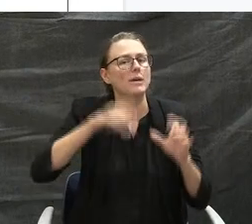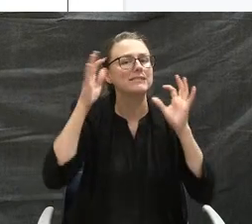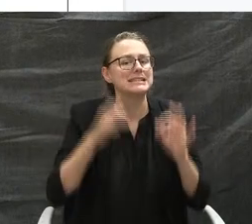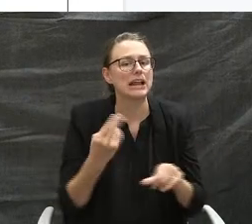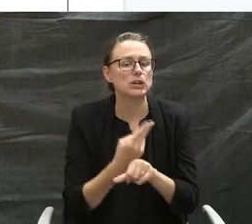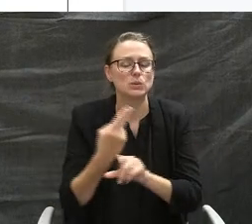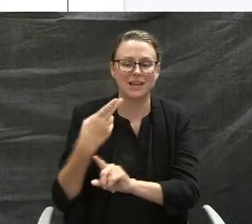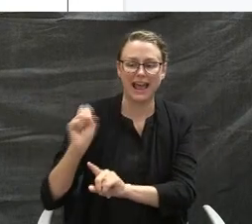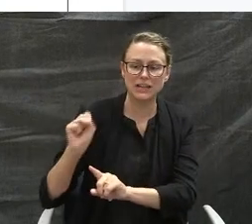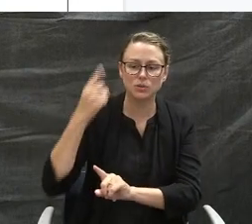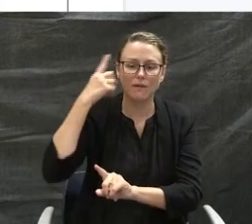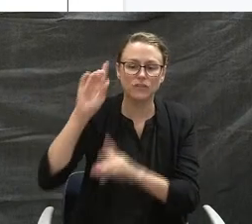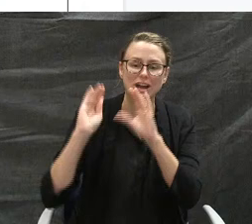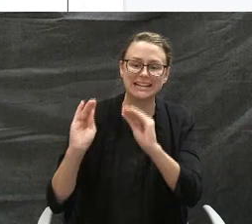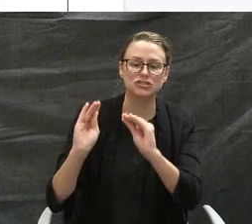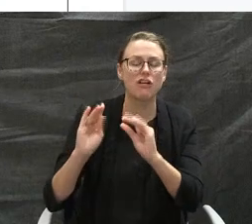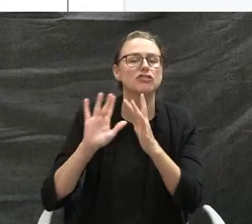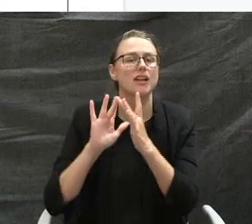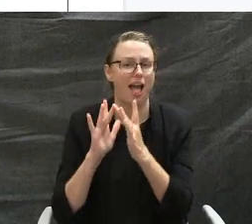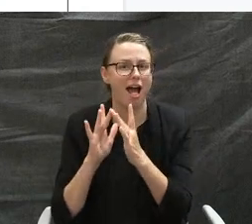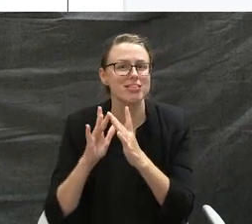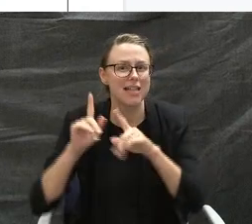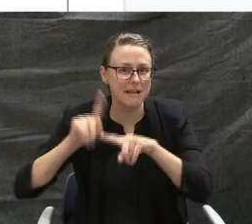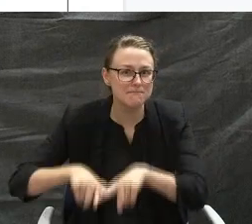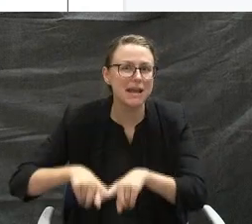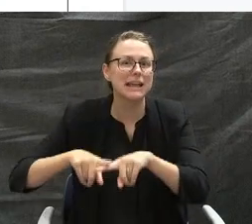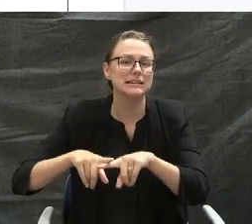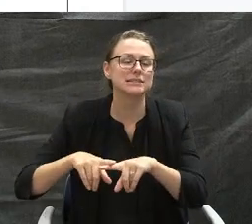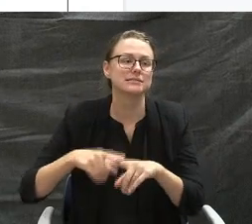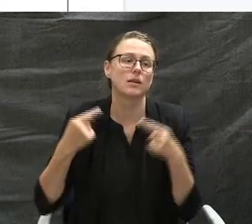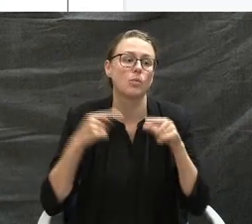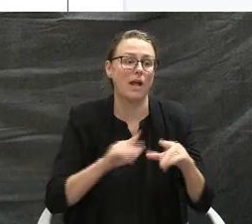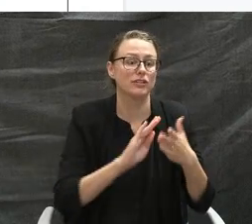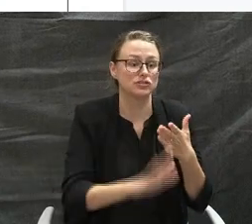school for instruction on Mondays while students move to meet their teachers per their